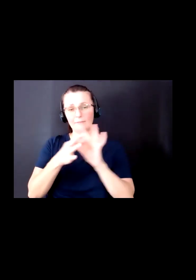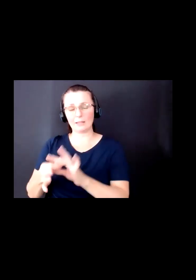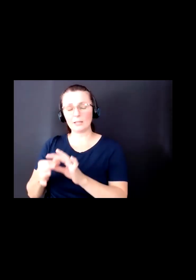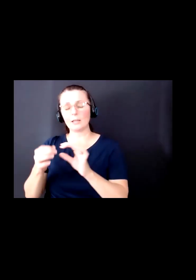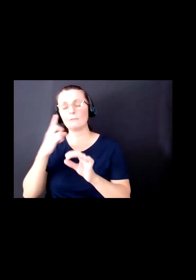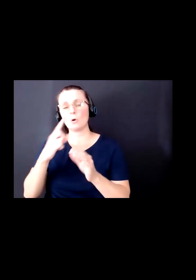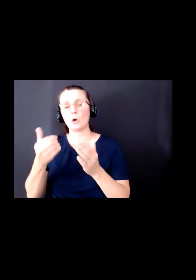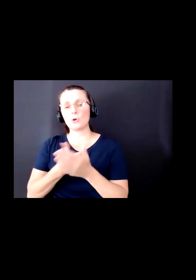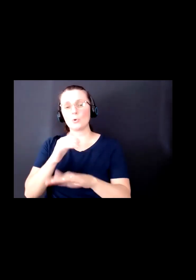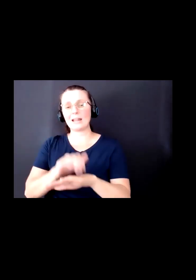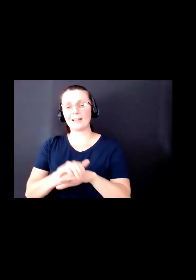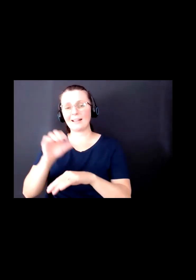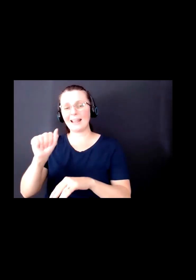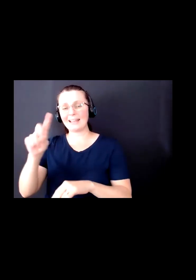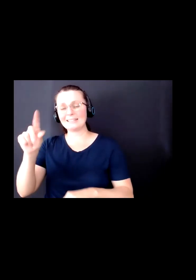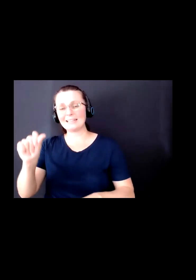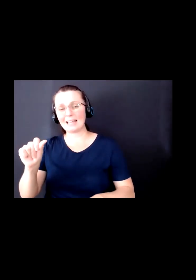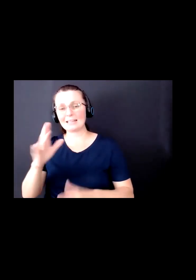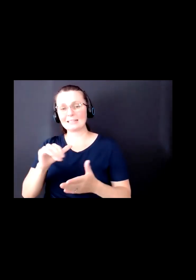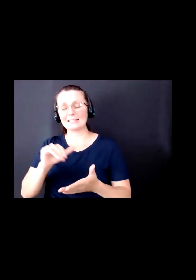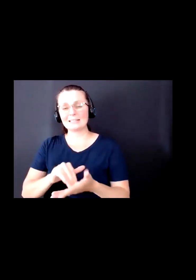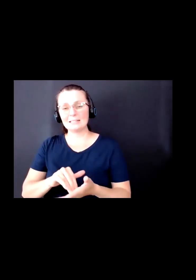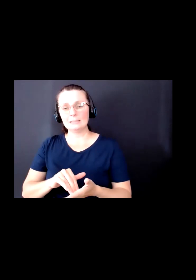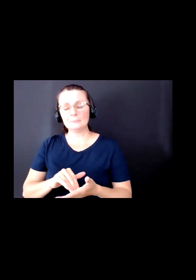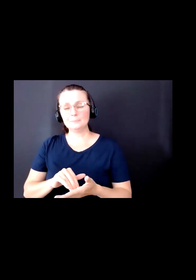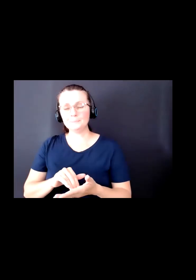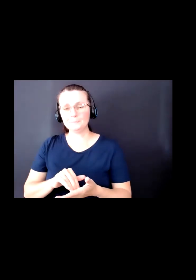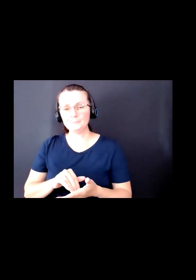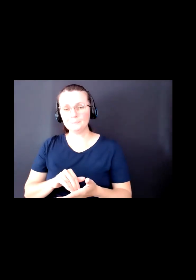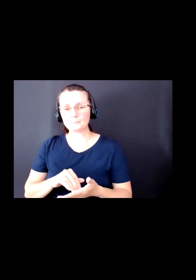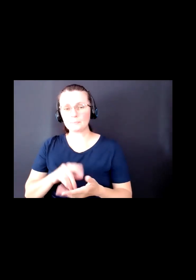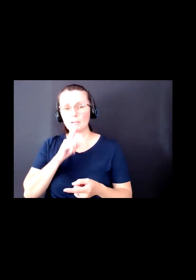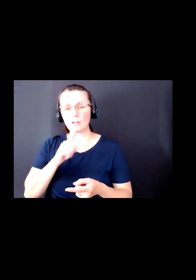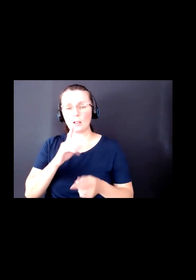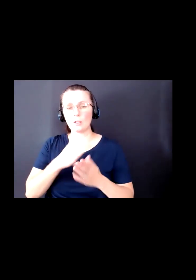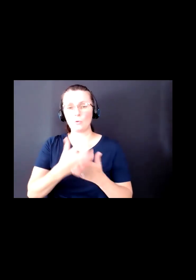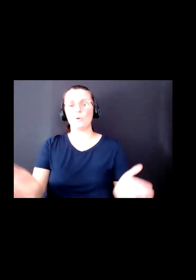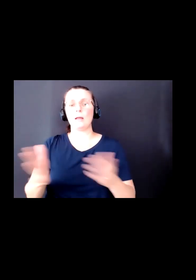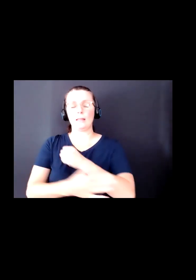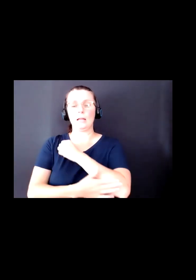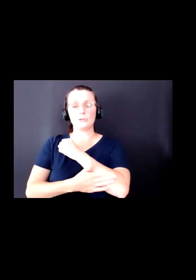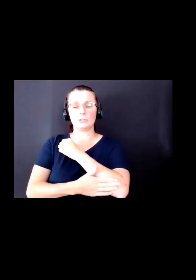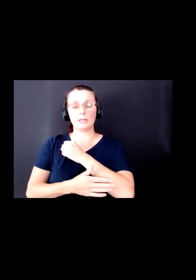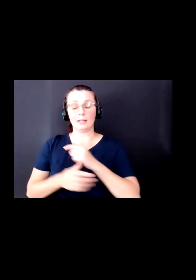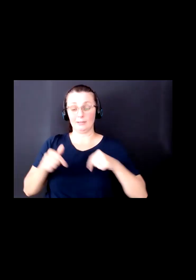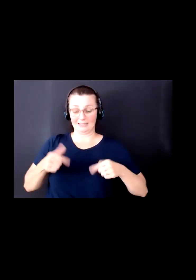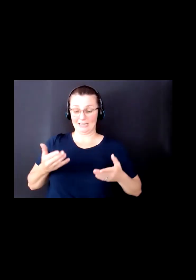ten ADA information centers throughout the country. And we're the Massachusetts affiliate, and we collaborate